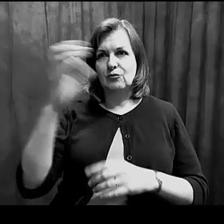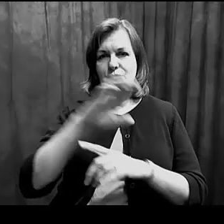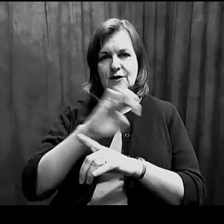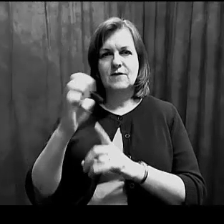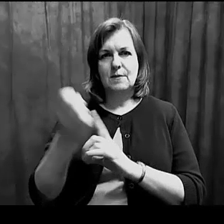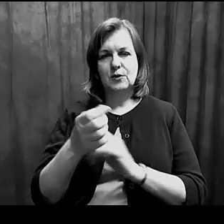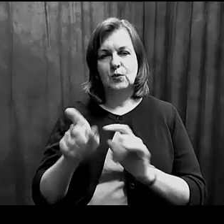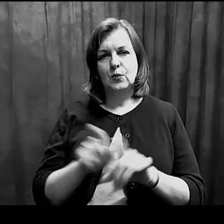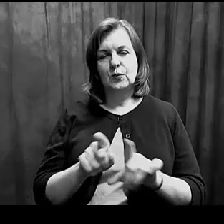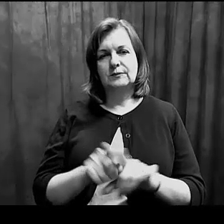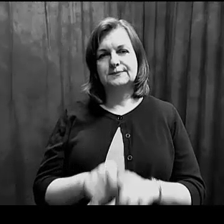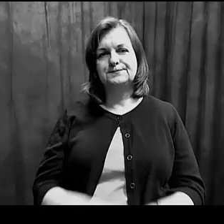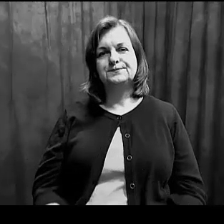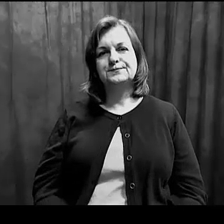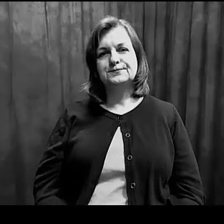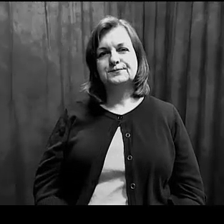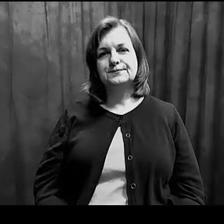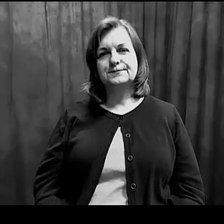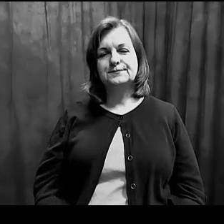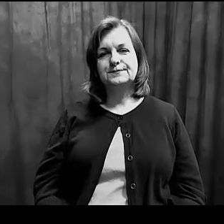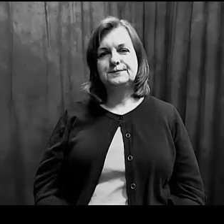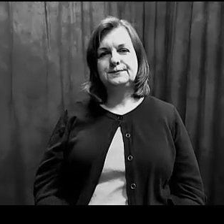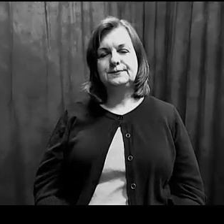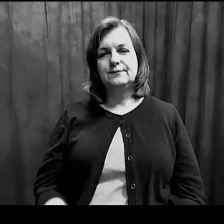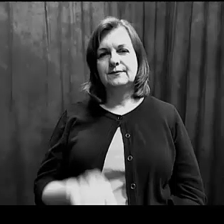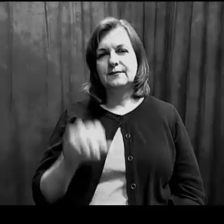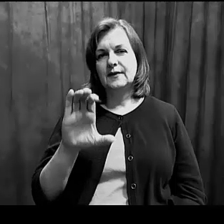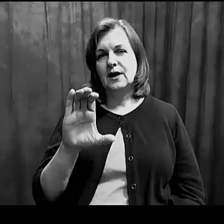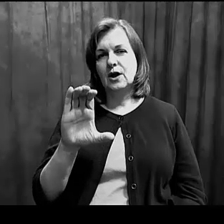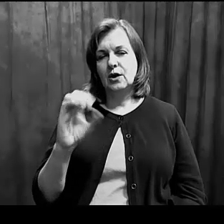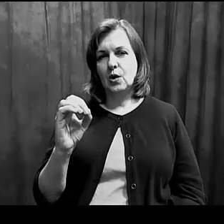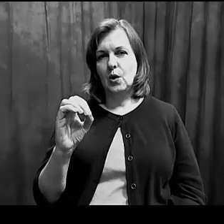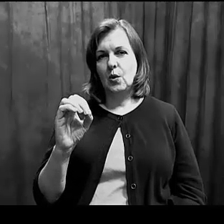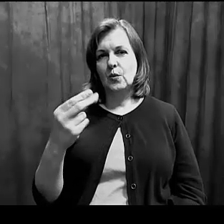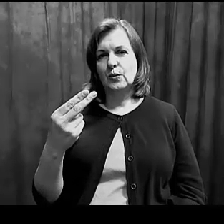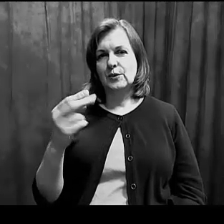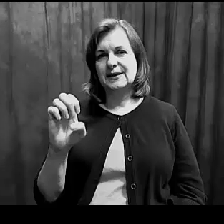and in the rest of the environment in which you come into contact